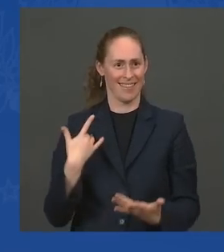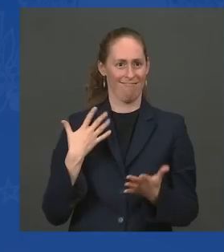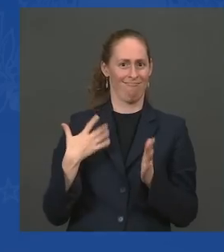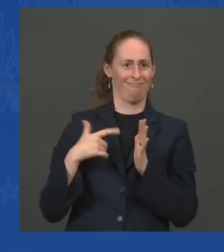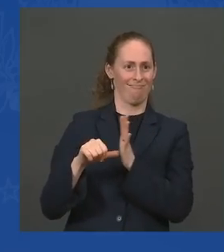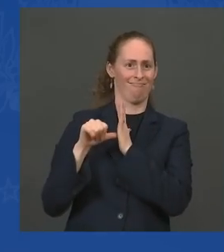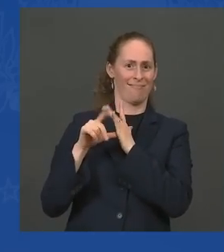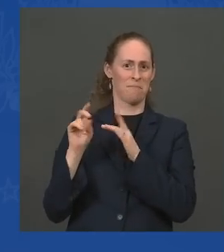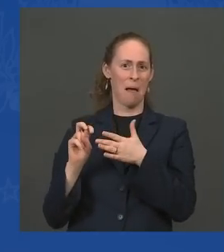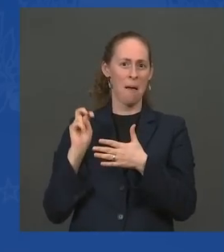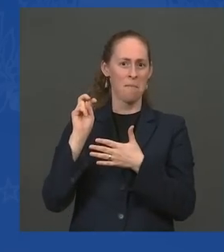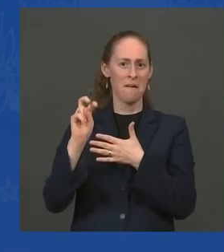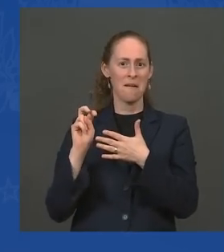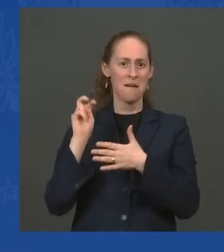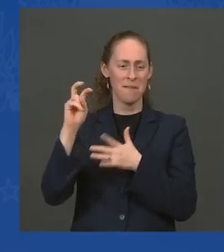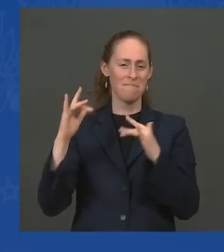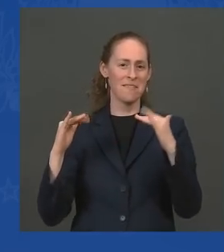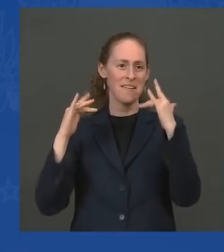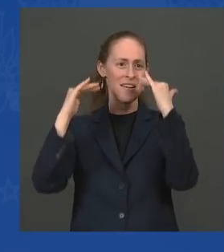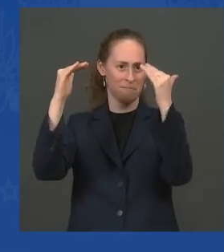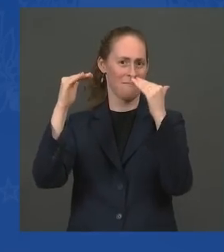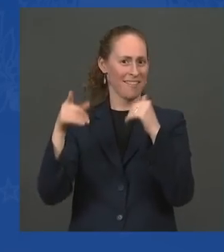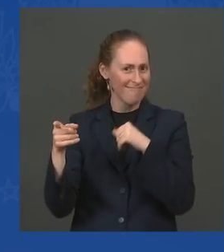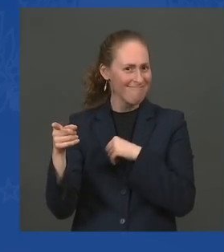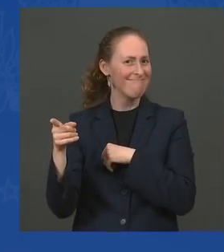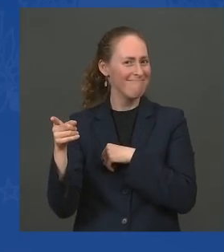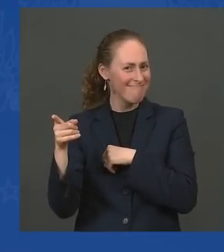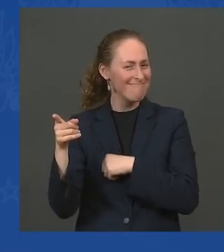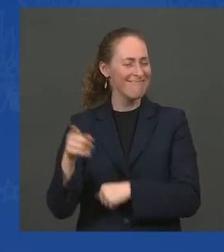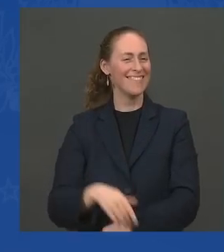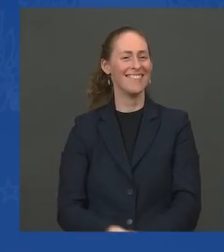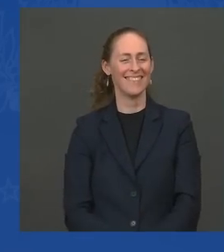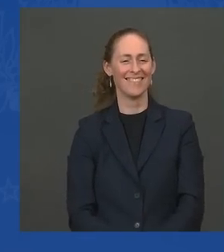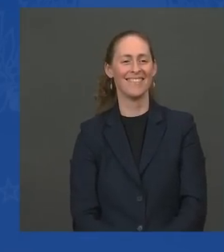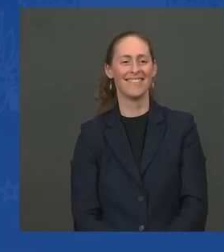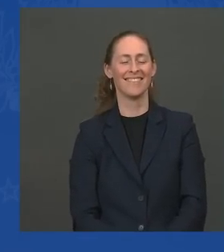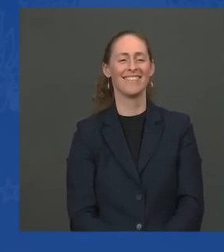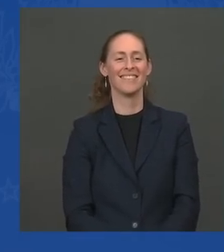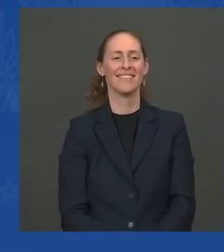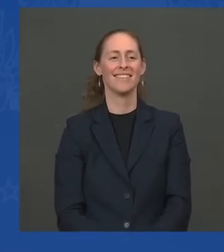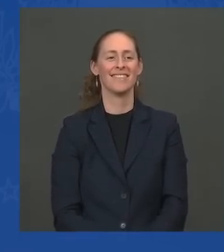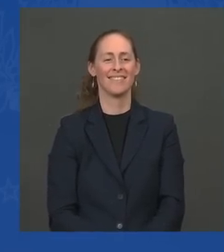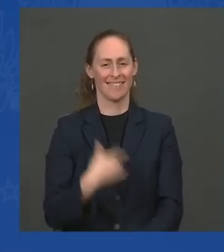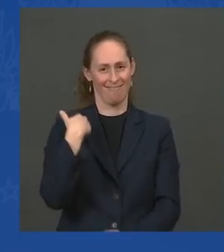I know a lot about that as a son of a car guy. Thirty years ago -- forty years ago,